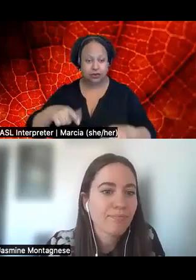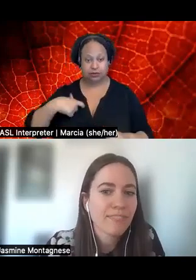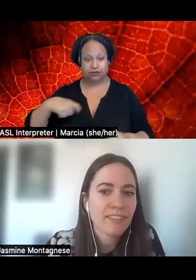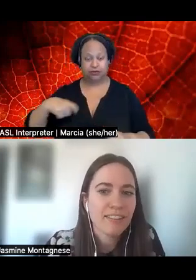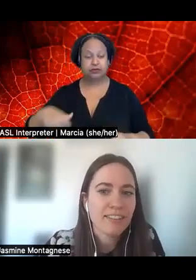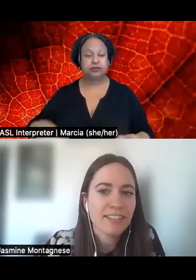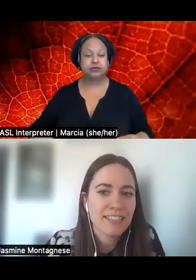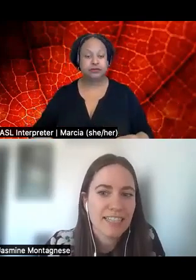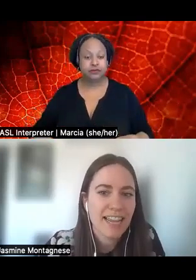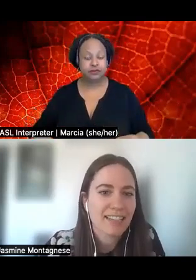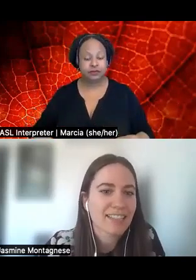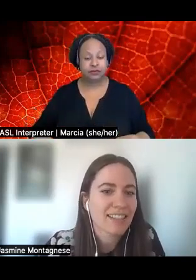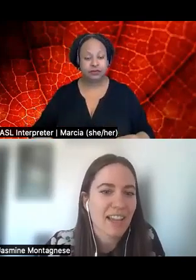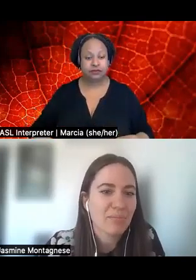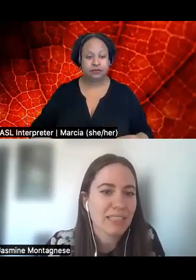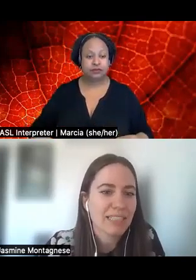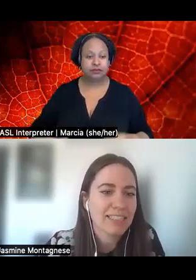Next slide, please.